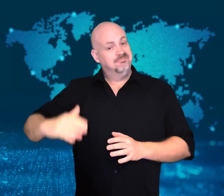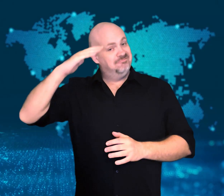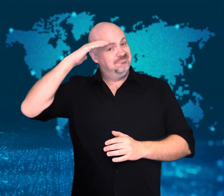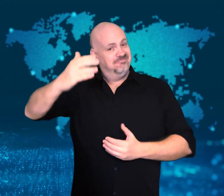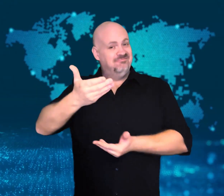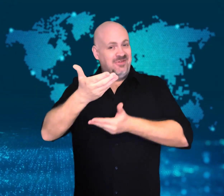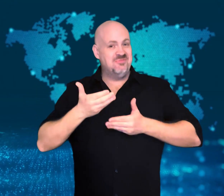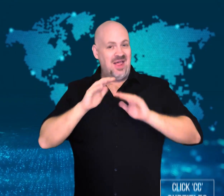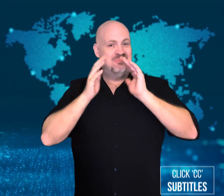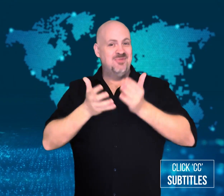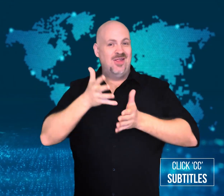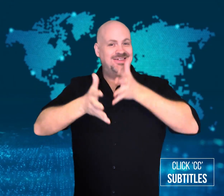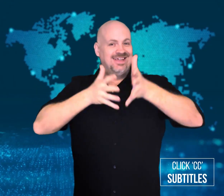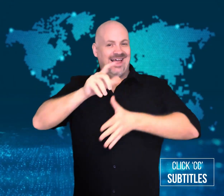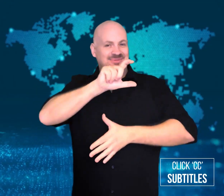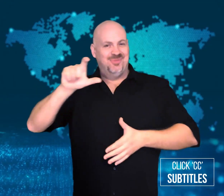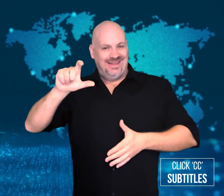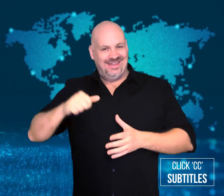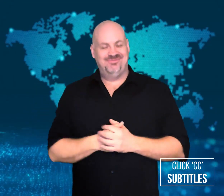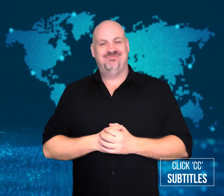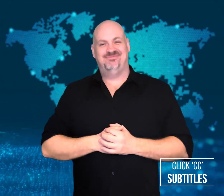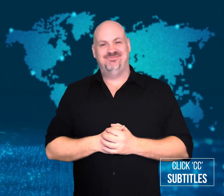Welcome to WorldSign Week!